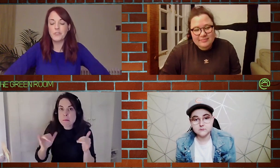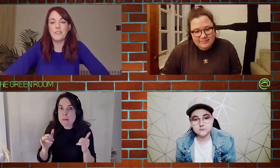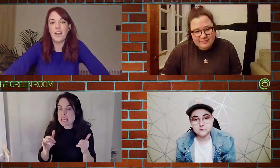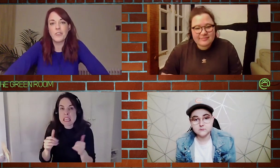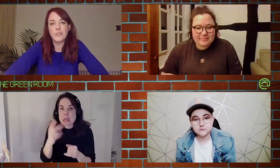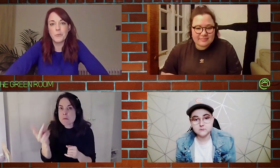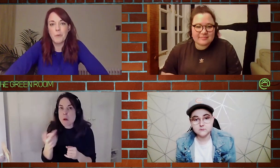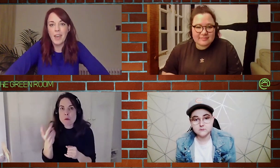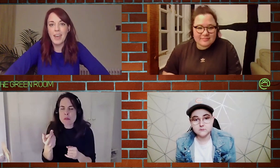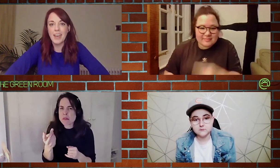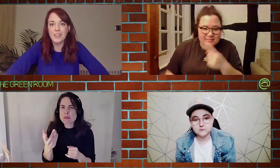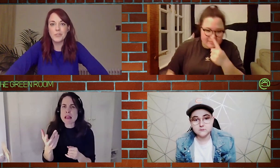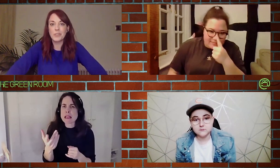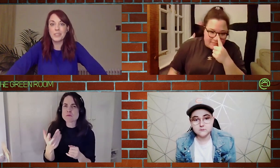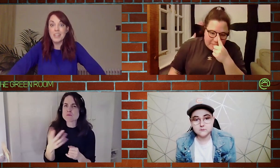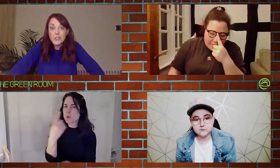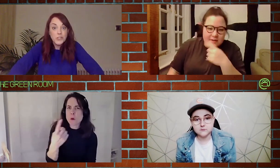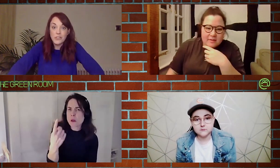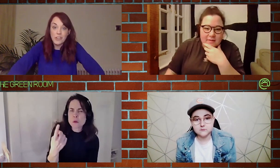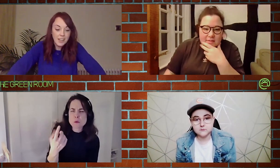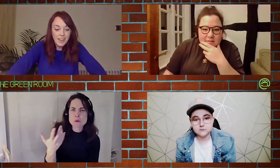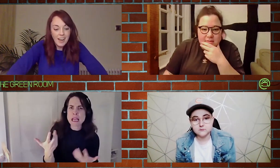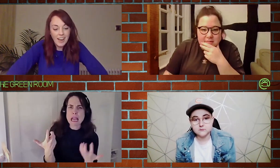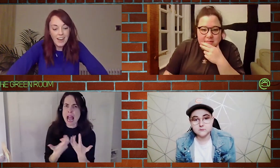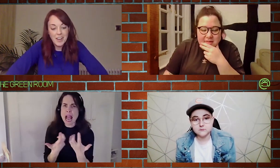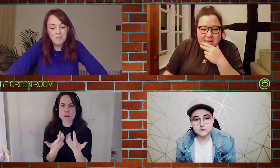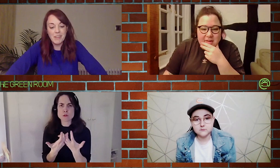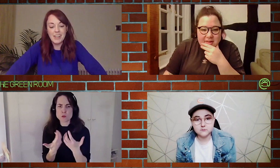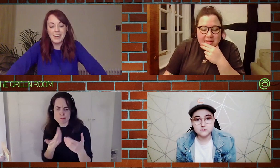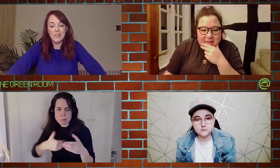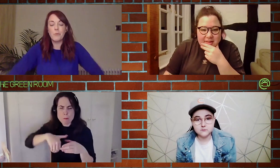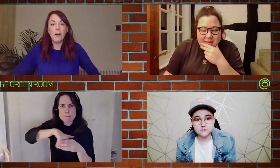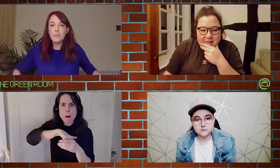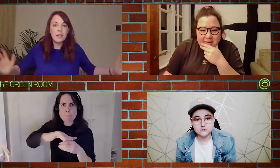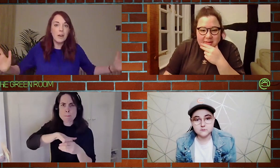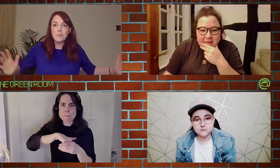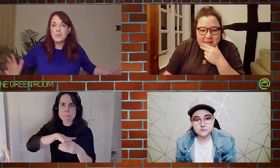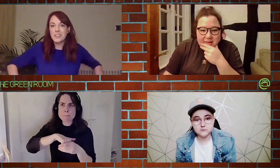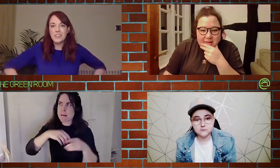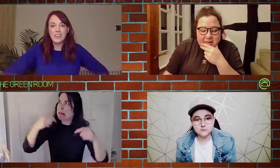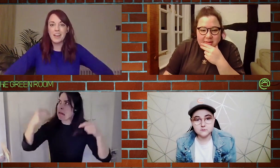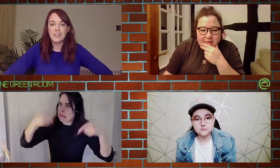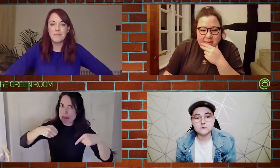find your way into this industry? What have you been up to?